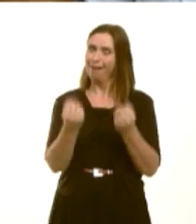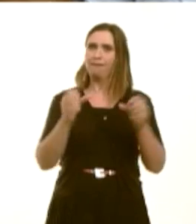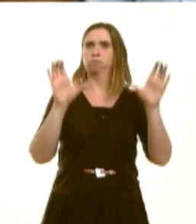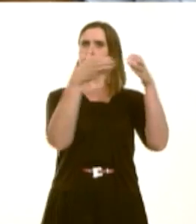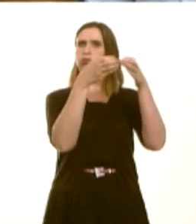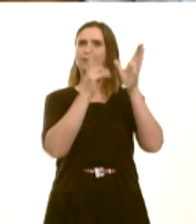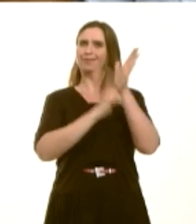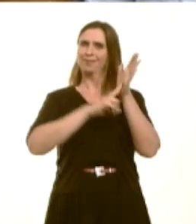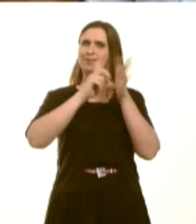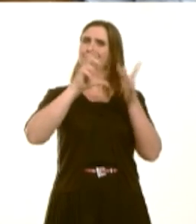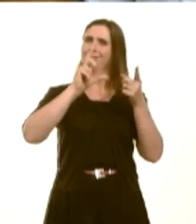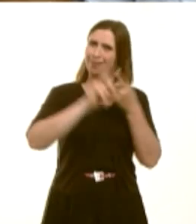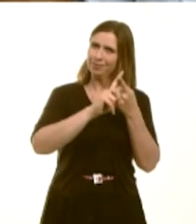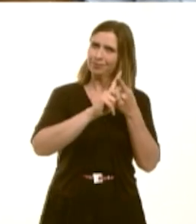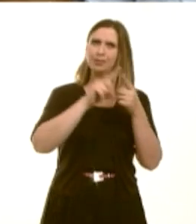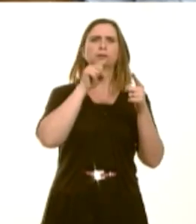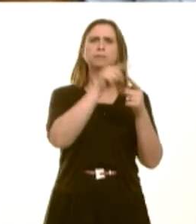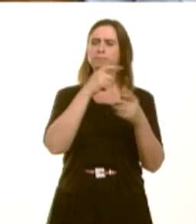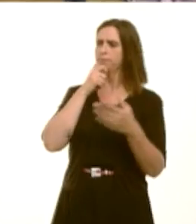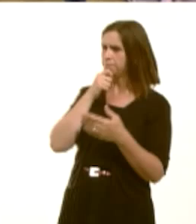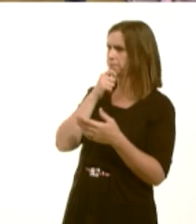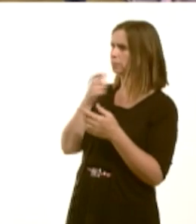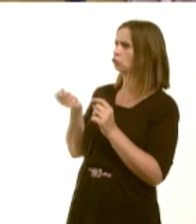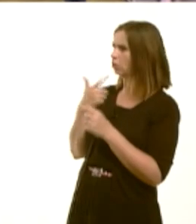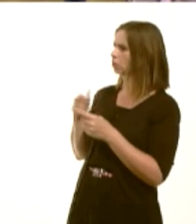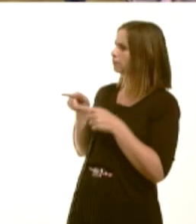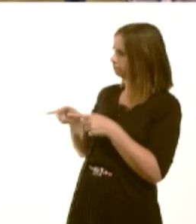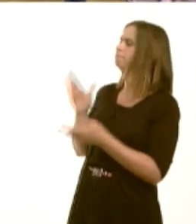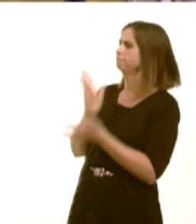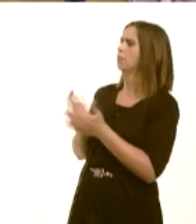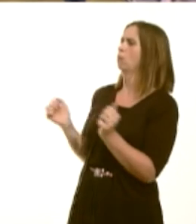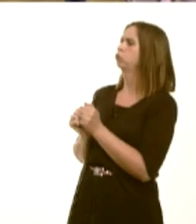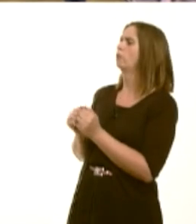process, then whatís the point of having an approvals process in the first place? Secondly,